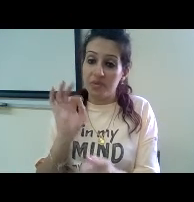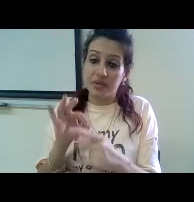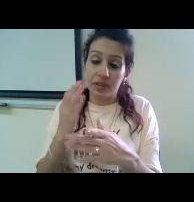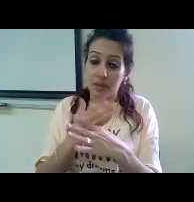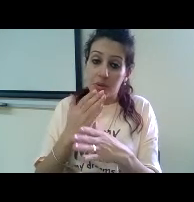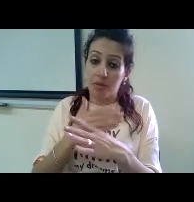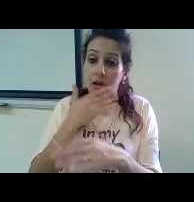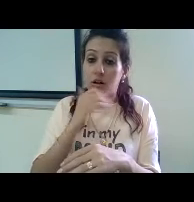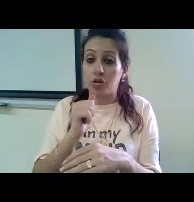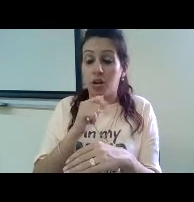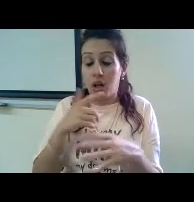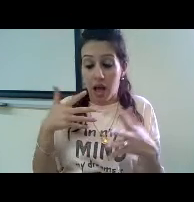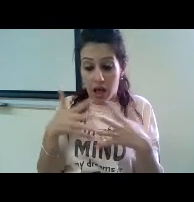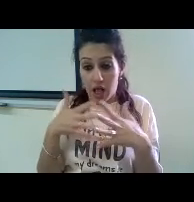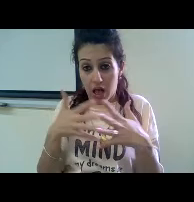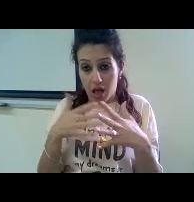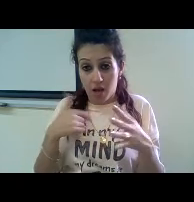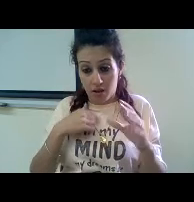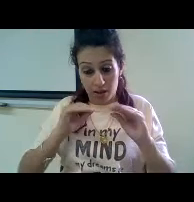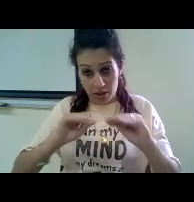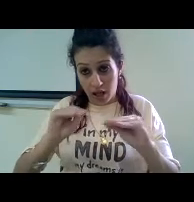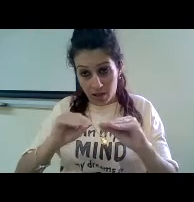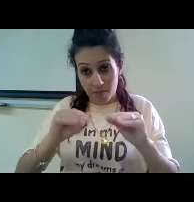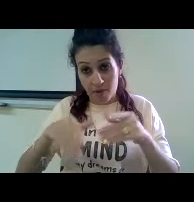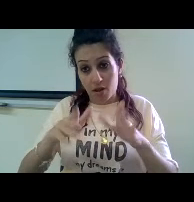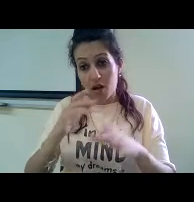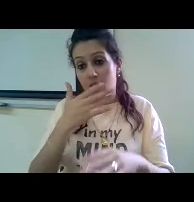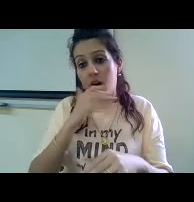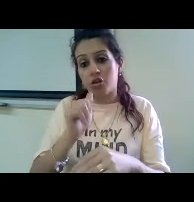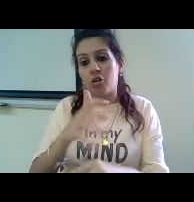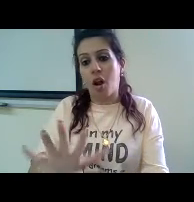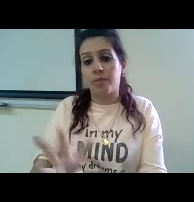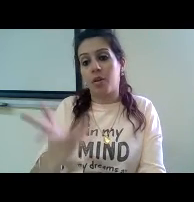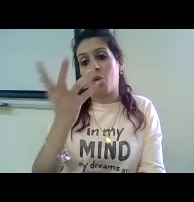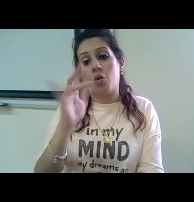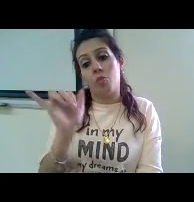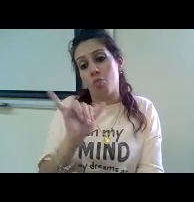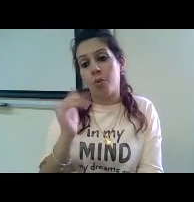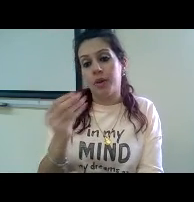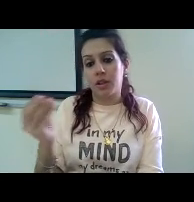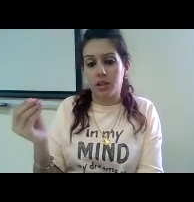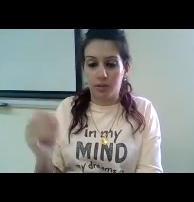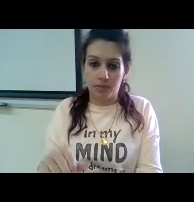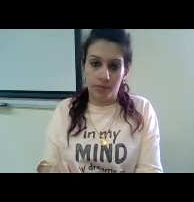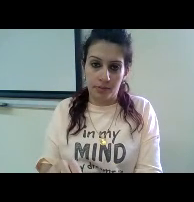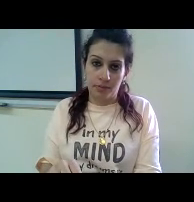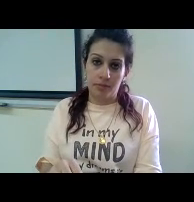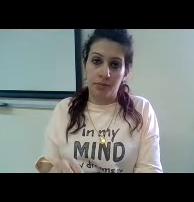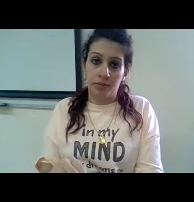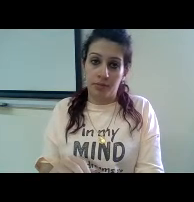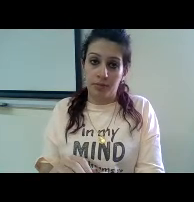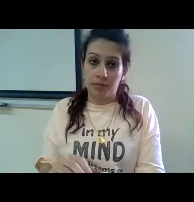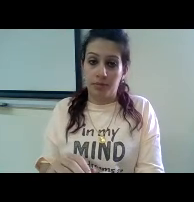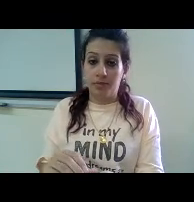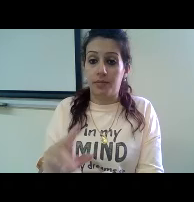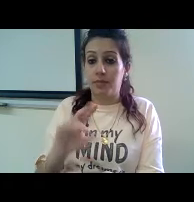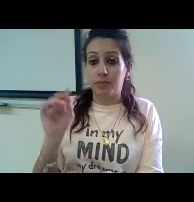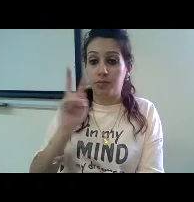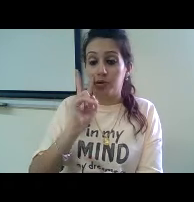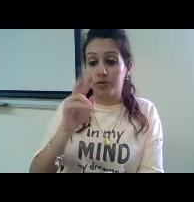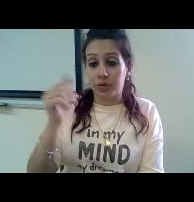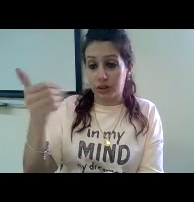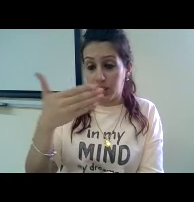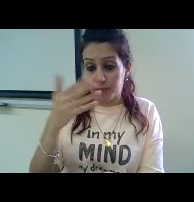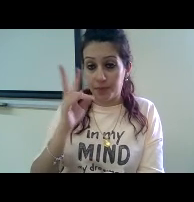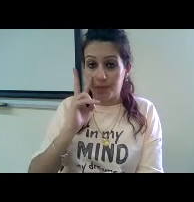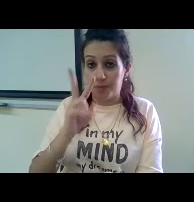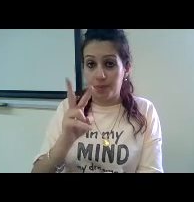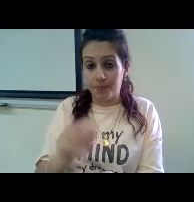So and you will see there is one thing is I also include students here because